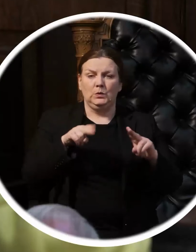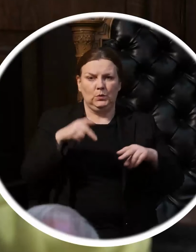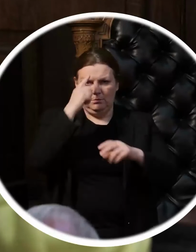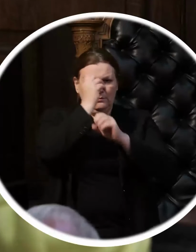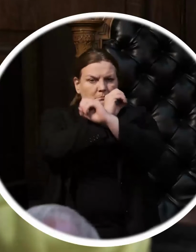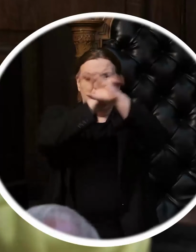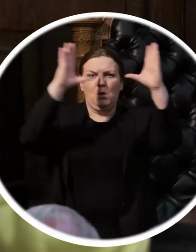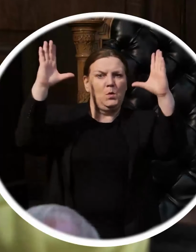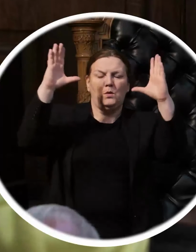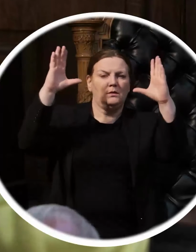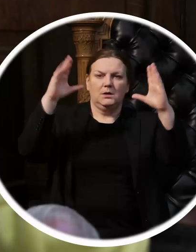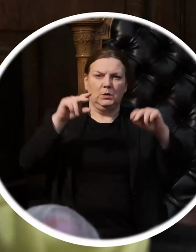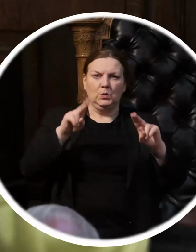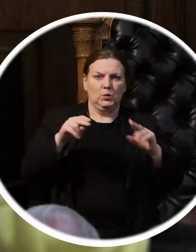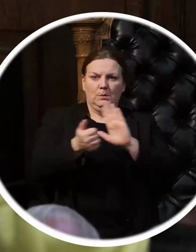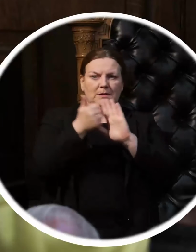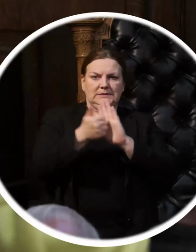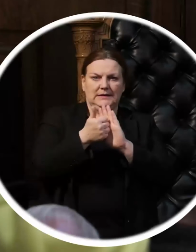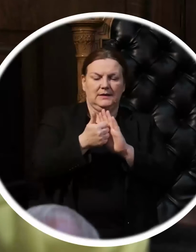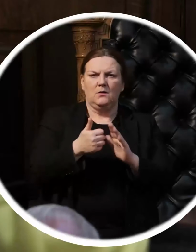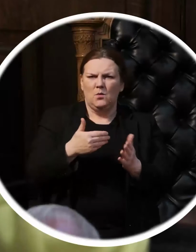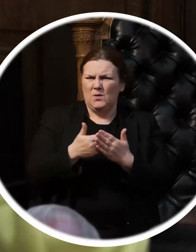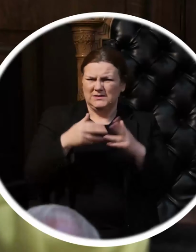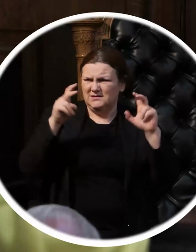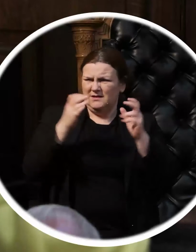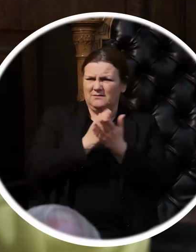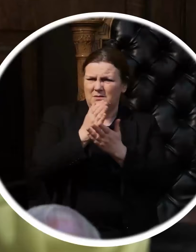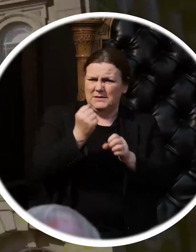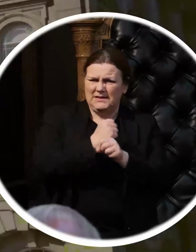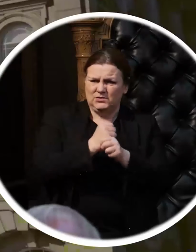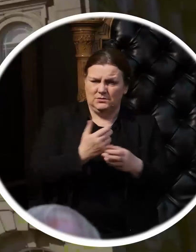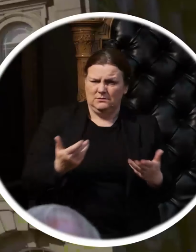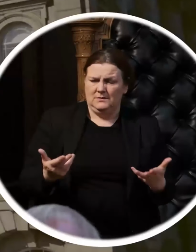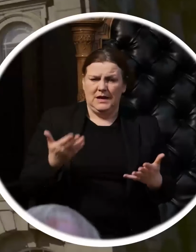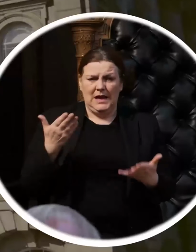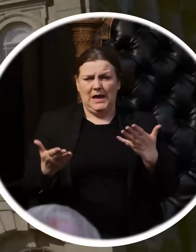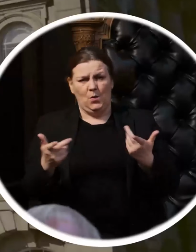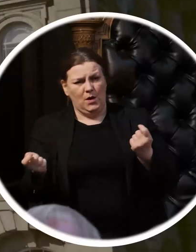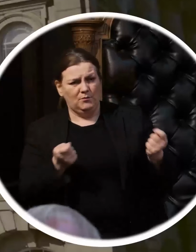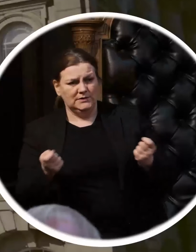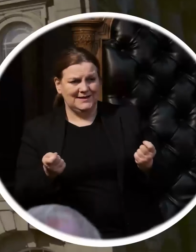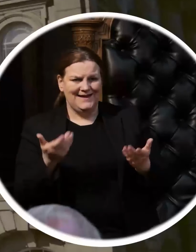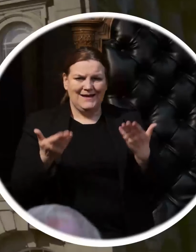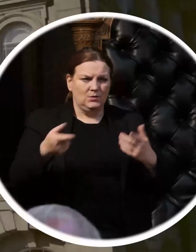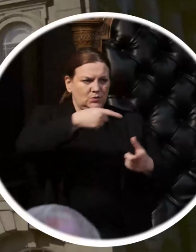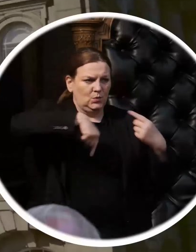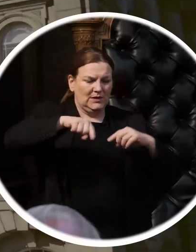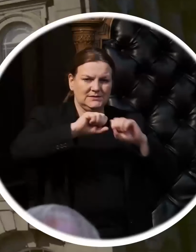This is a new type of building. What is a railway station? How did it operate? How do we as a society operate within them?